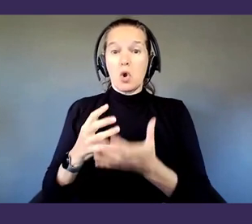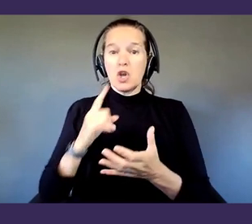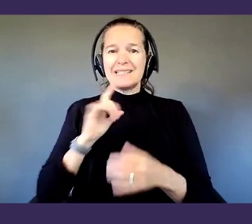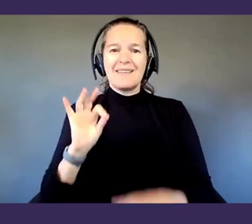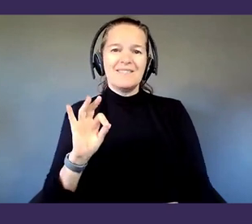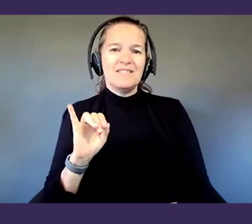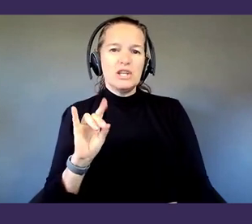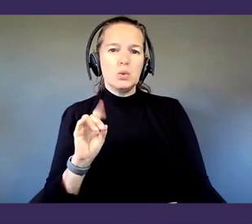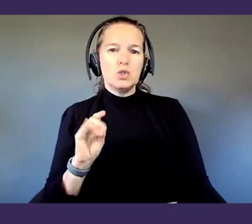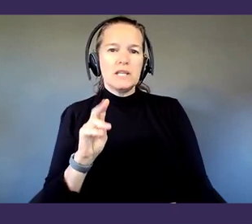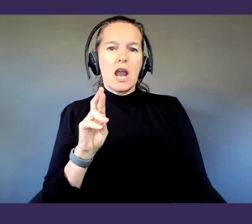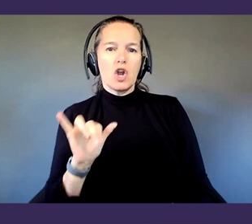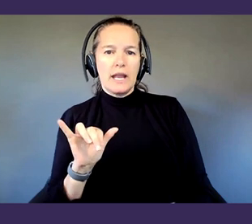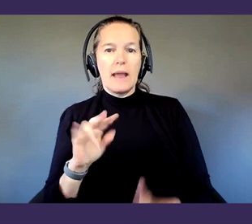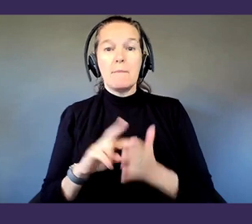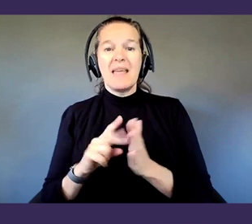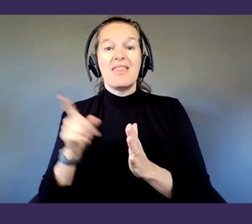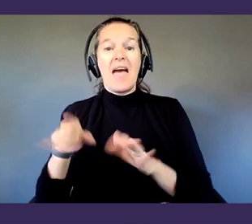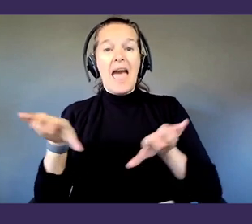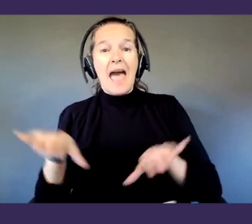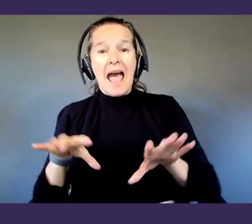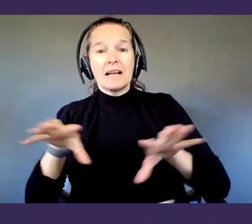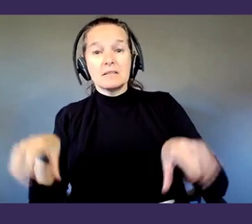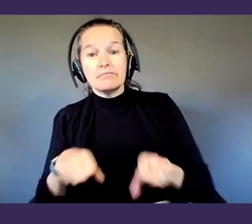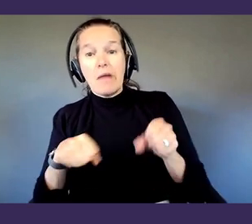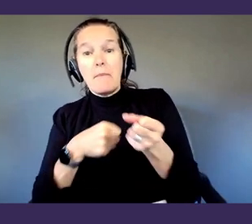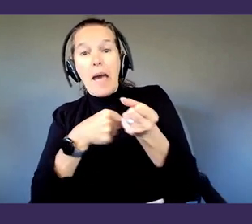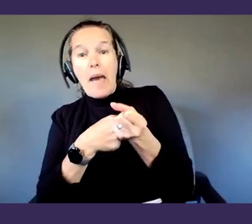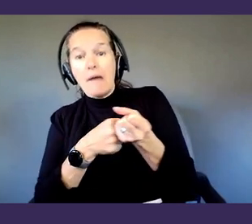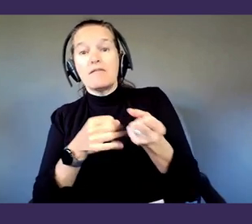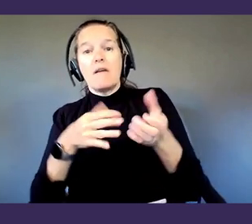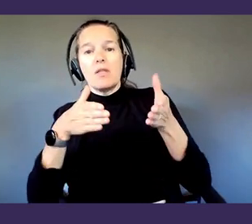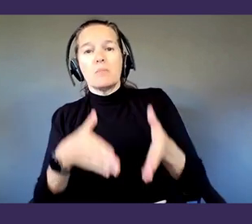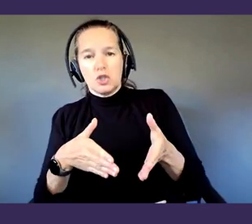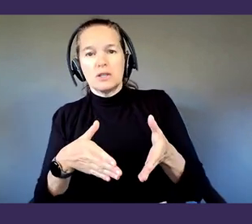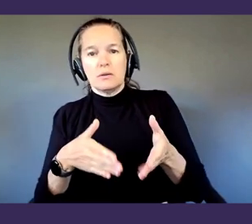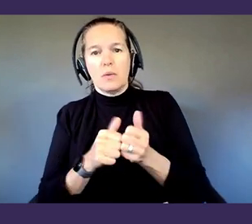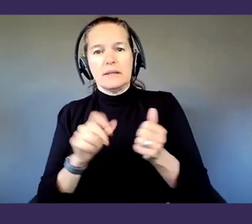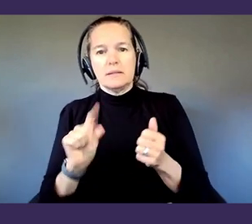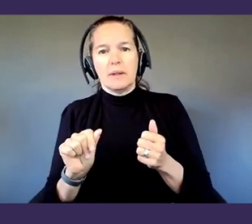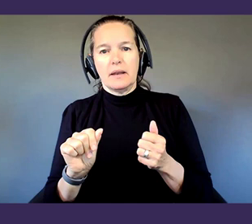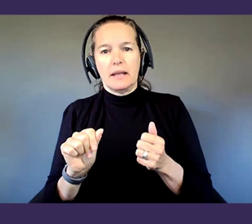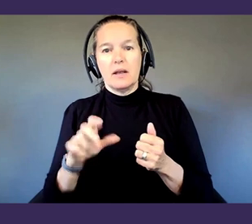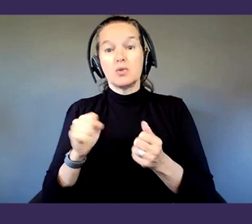They're acting on behalf and in the best interest of the individual with a disability. And so therefore, the supporter cannot act